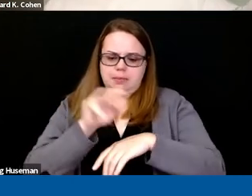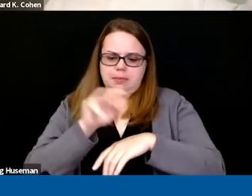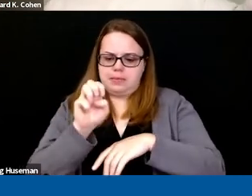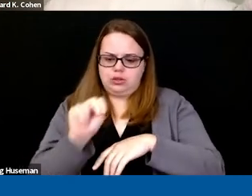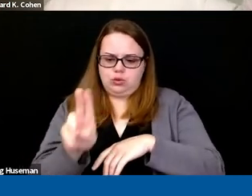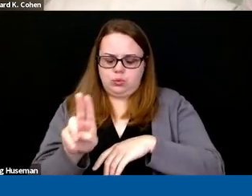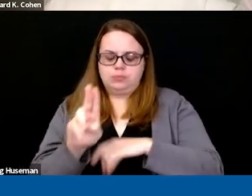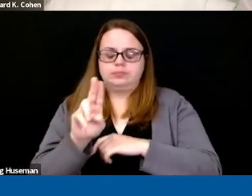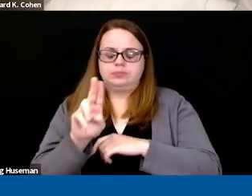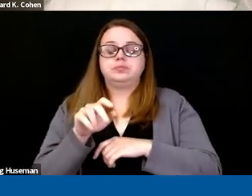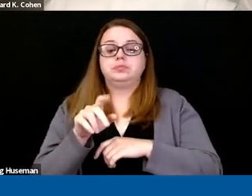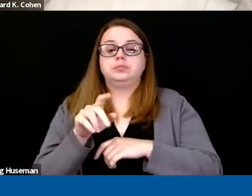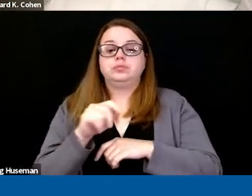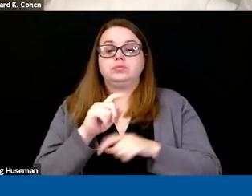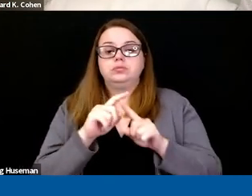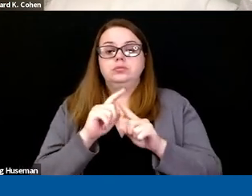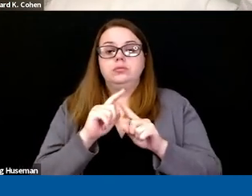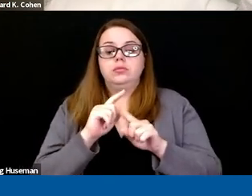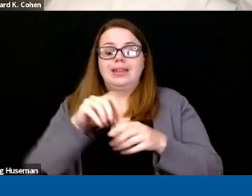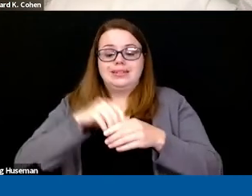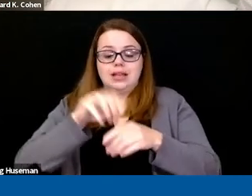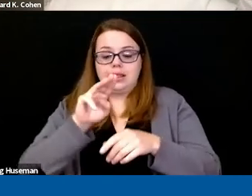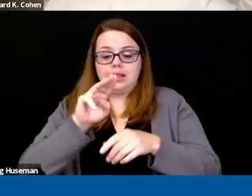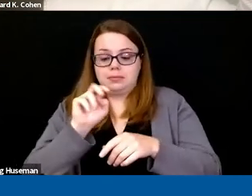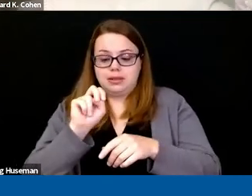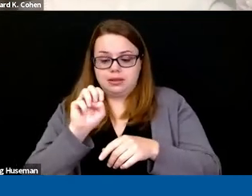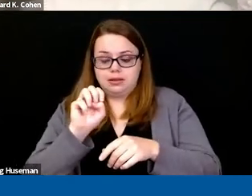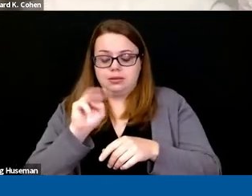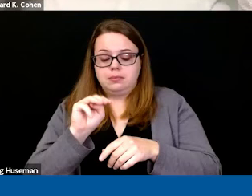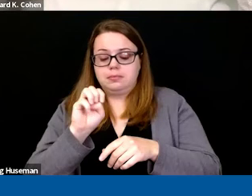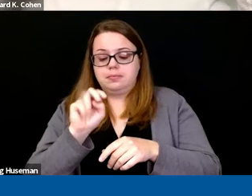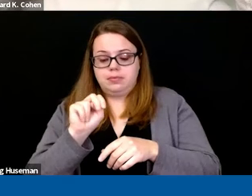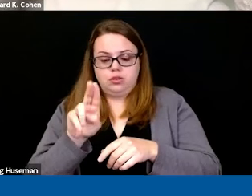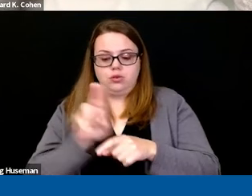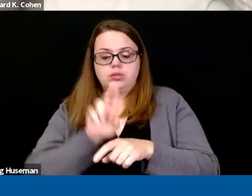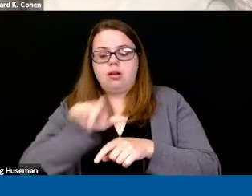and then inside of the menu, that maybe they use another library component to render